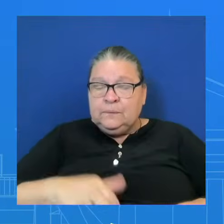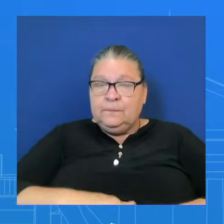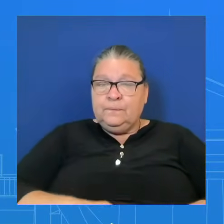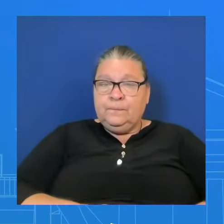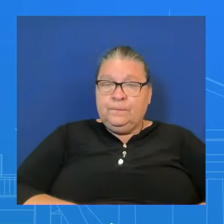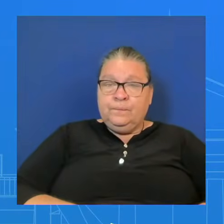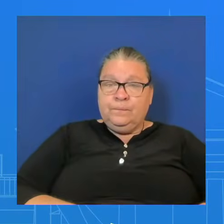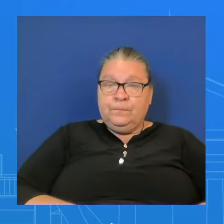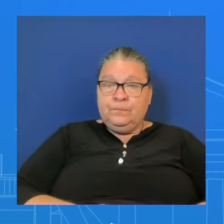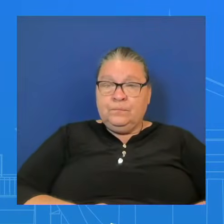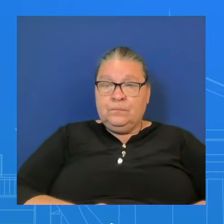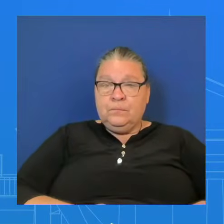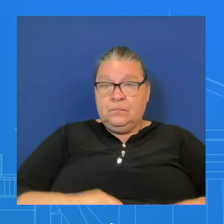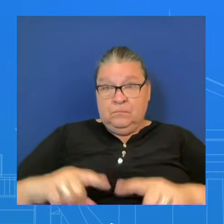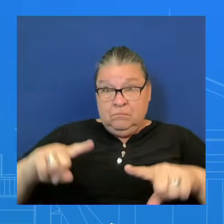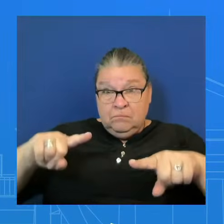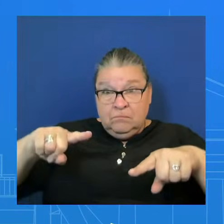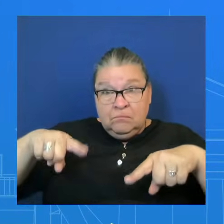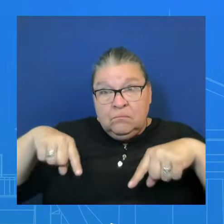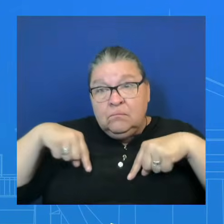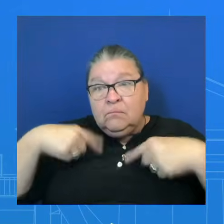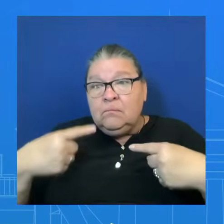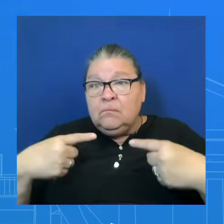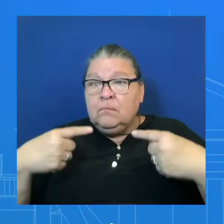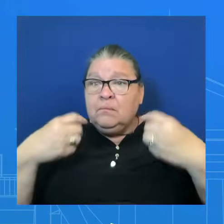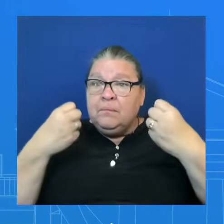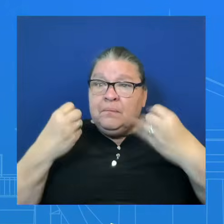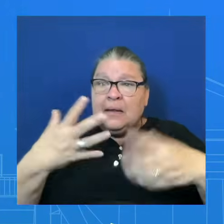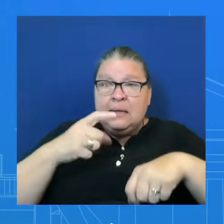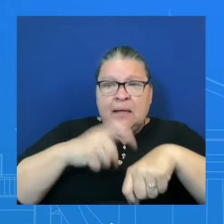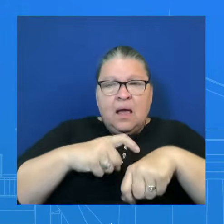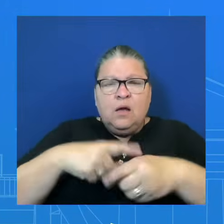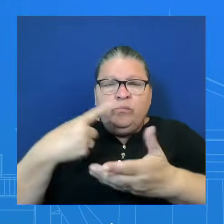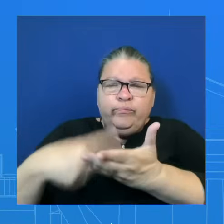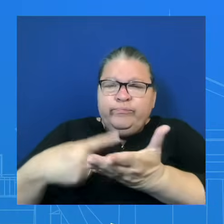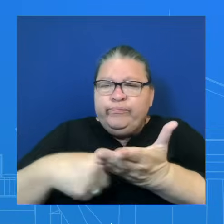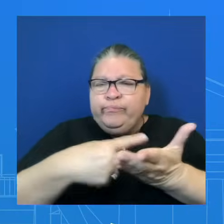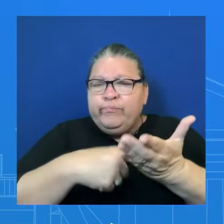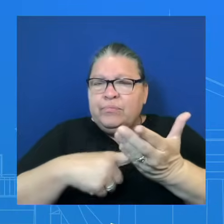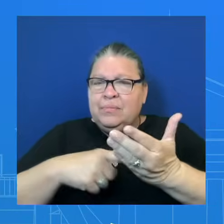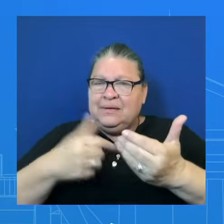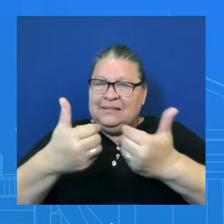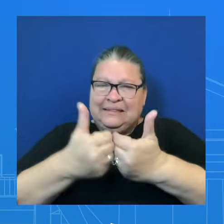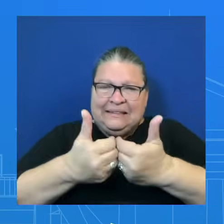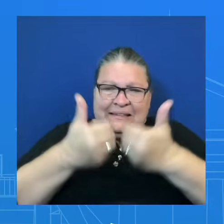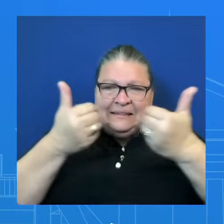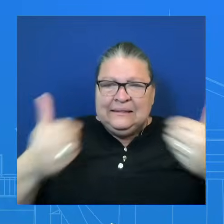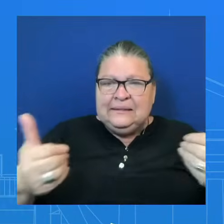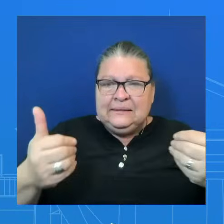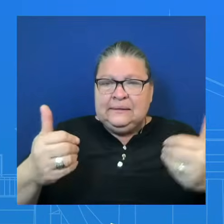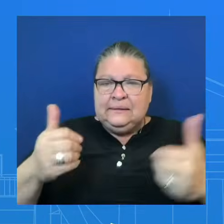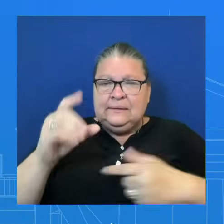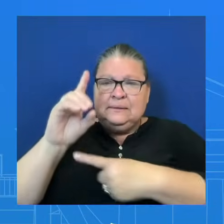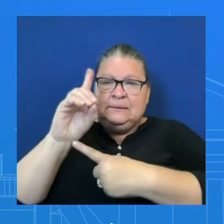and there have been questions about the health of India's democracy under Narendra Modi. I wanted you to articulate